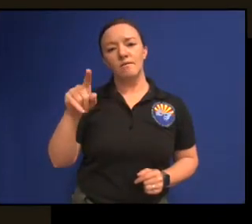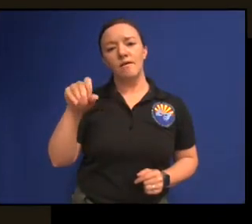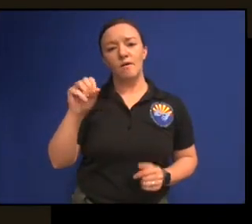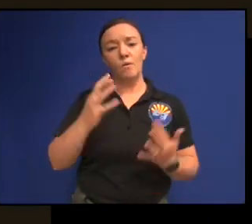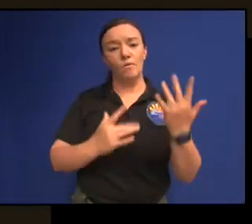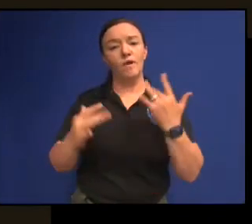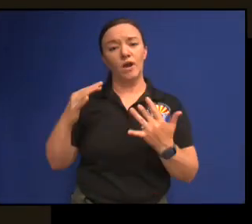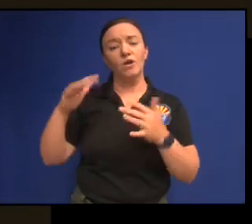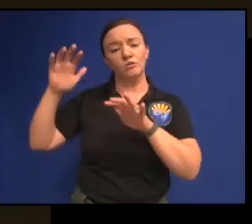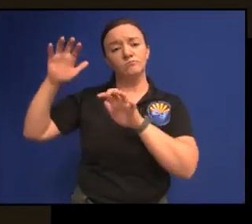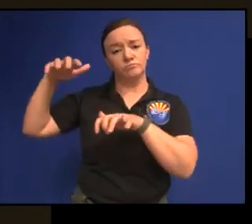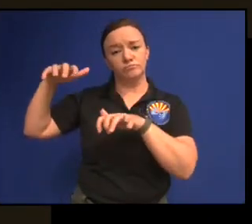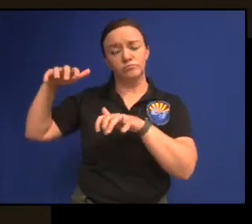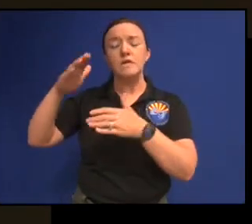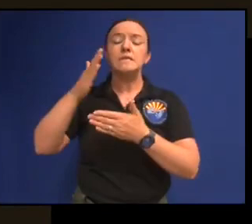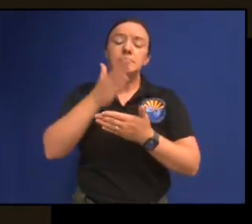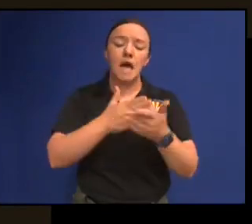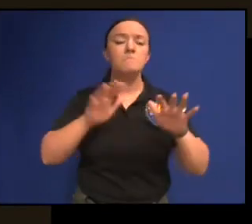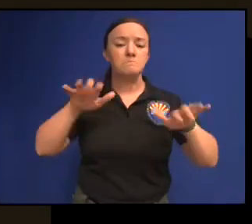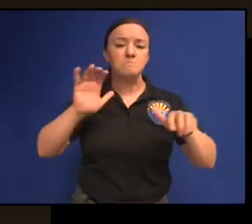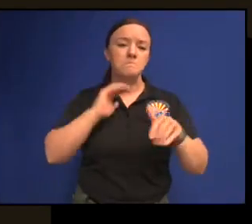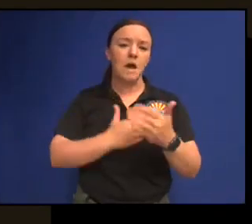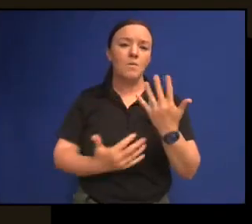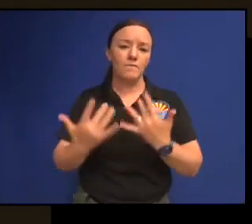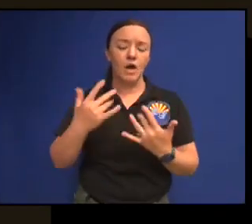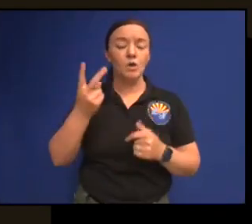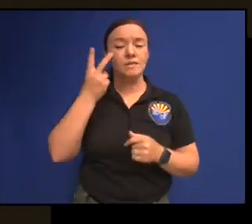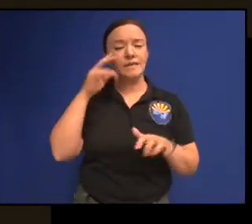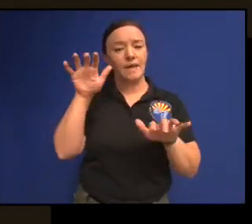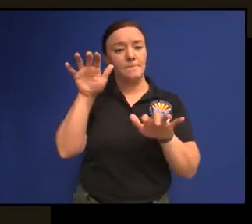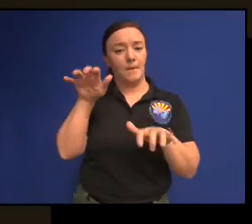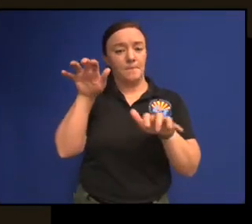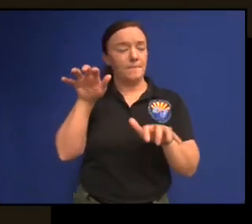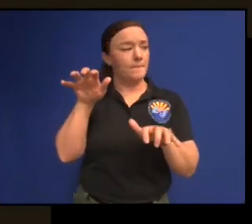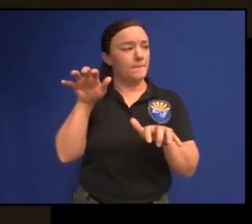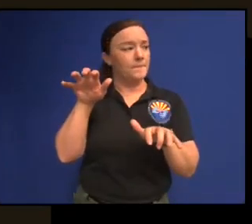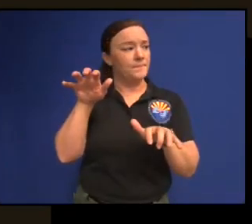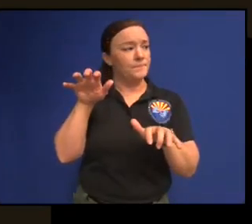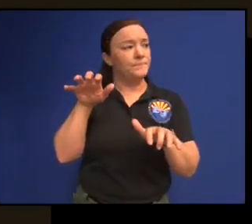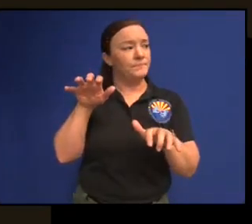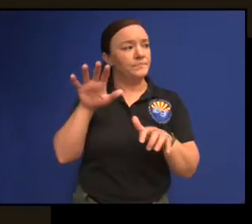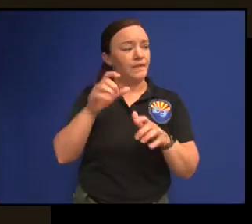YOU CAN SEE THE BLOB RIGHT THERE THROUGH THE HEART OF THE HERMITS PEAK CALF CANYON FIRE.